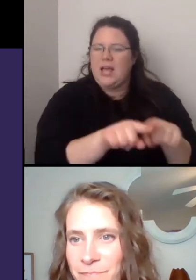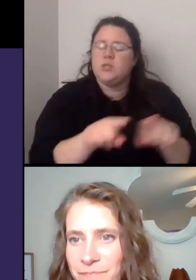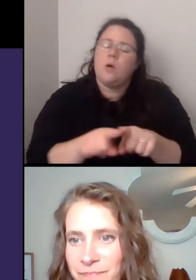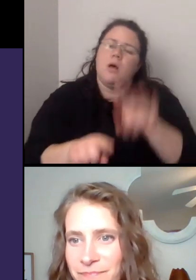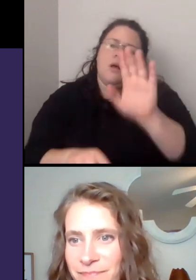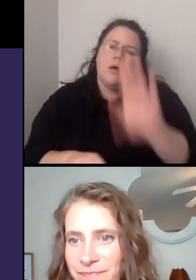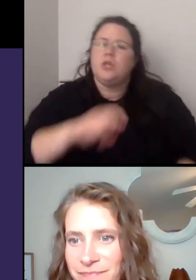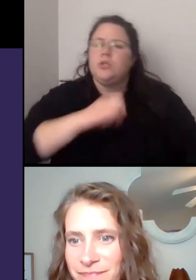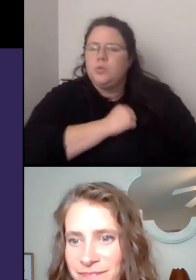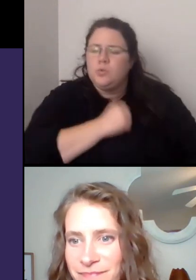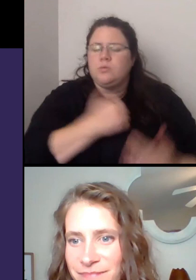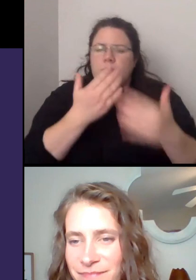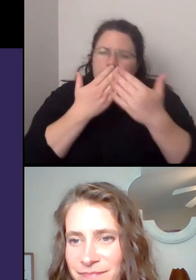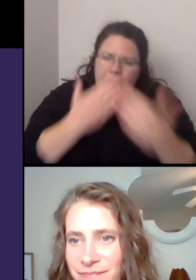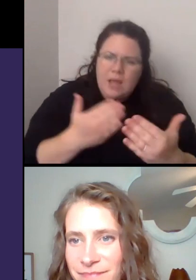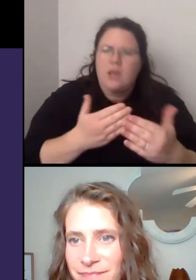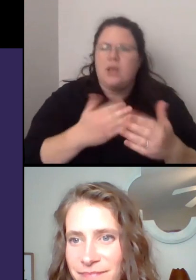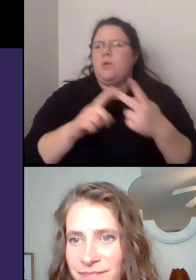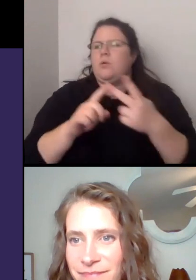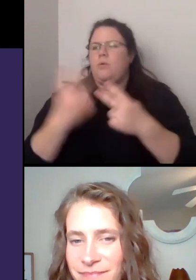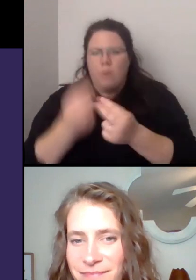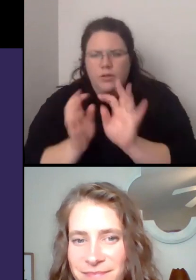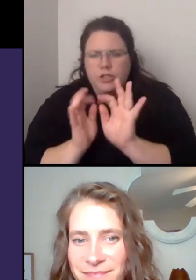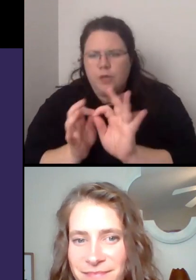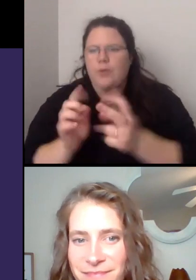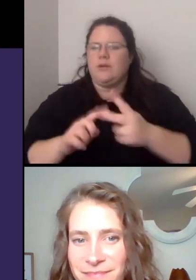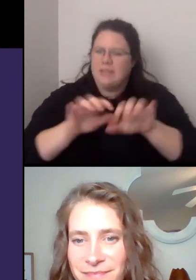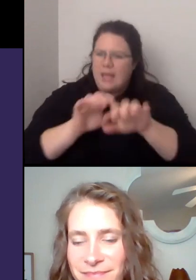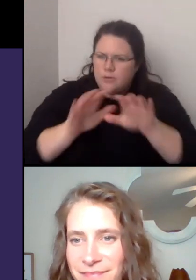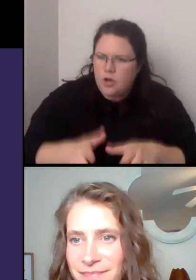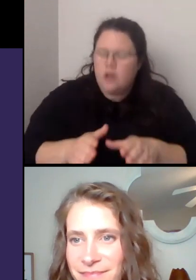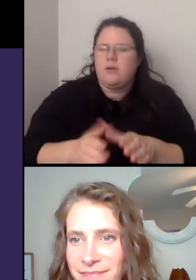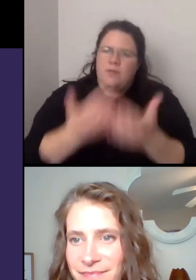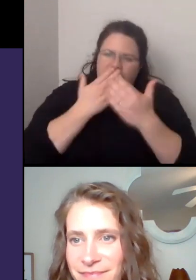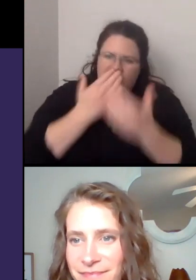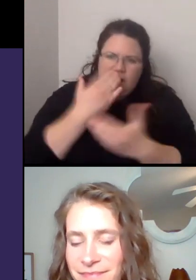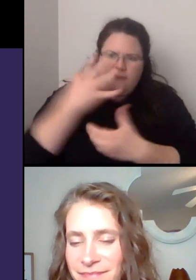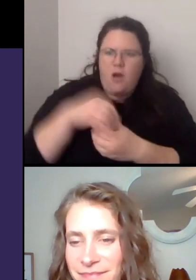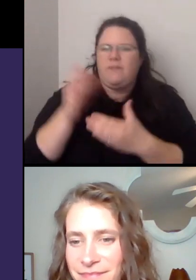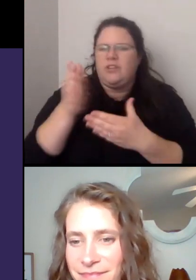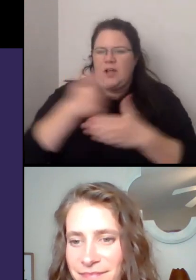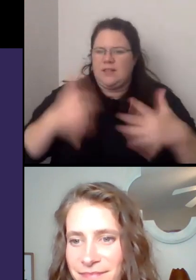Thanks to to all the interpreters and the captioner for also this -- participating in sharing this event, and making it accessible.